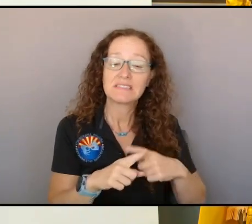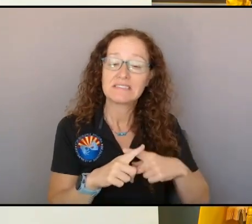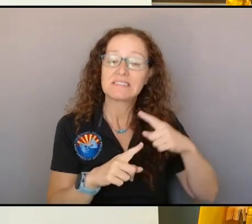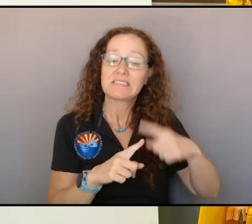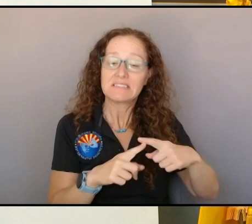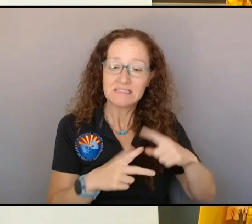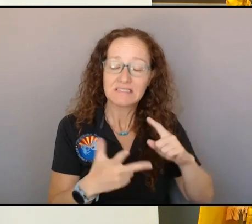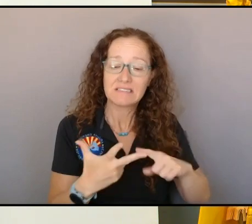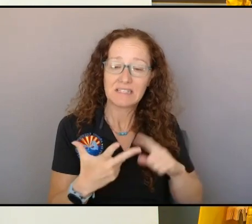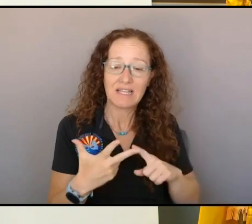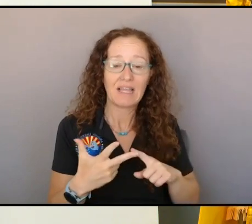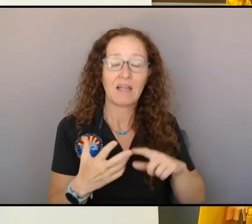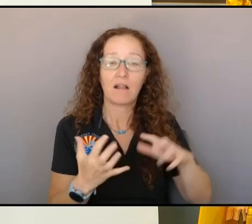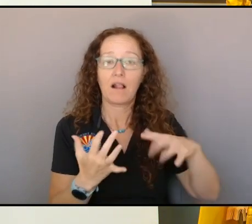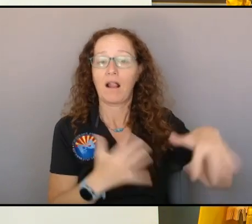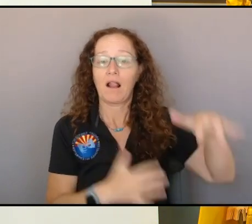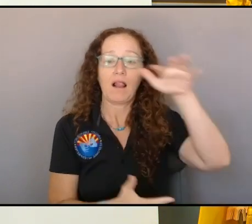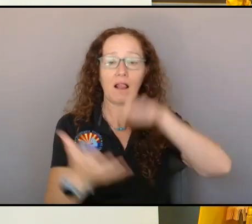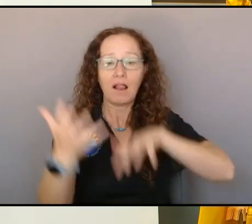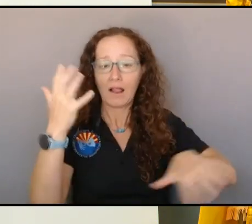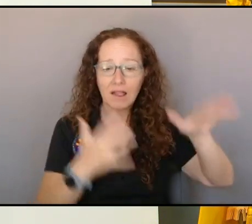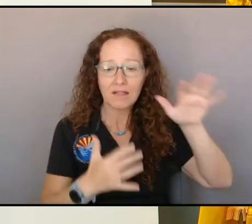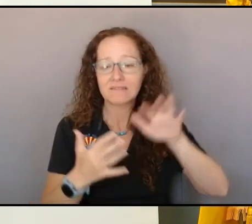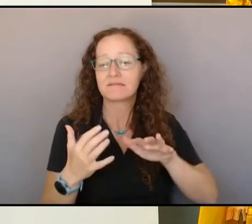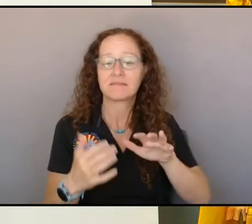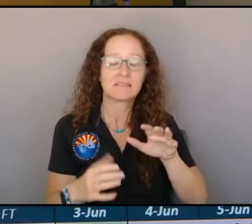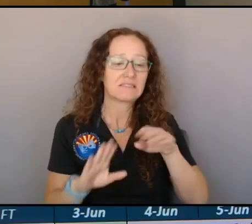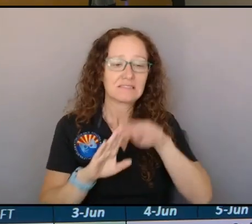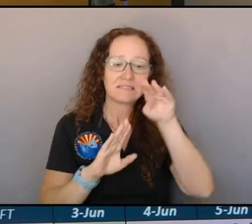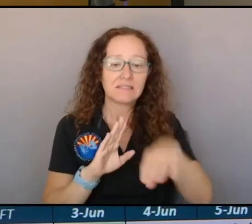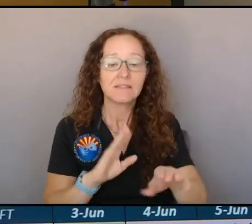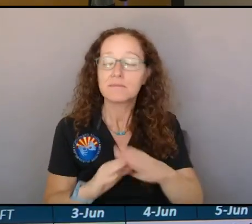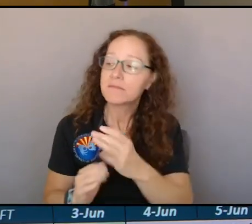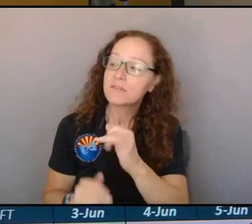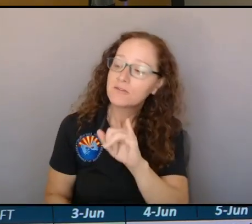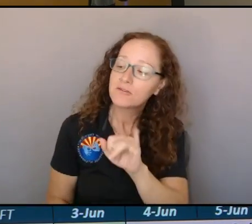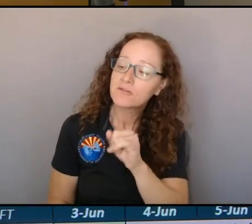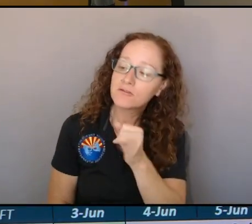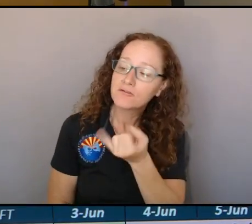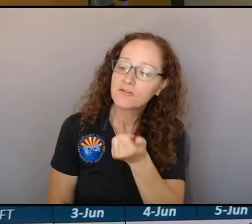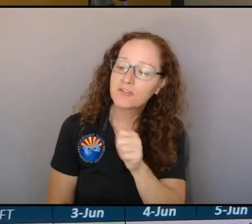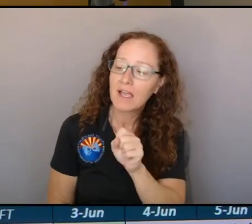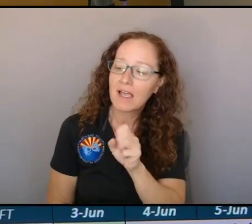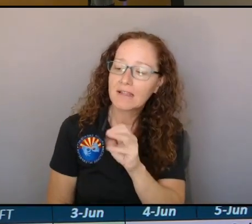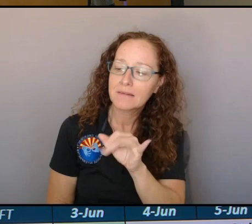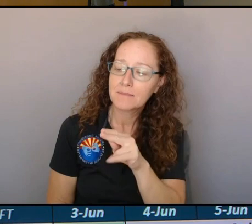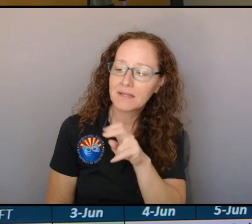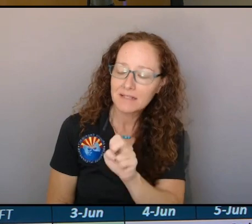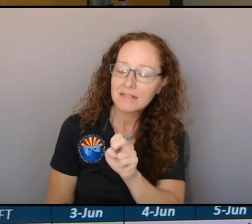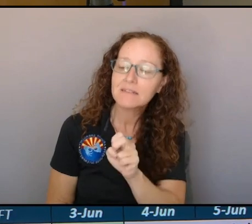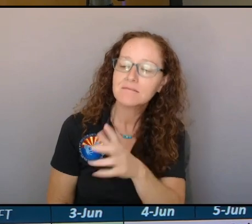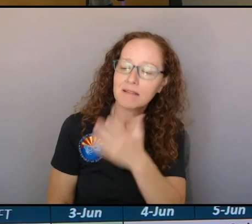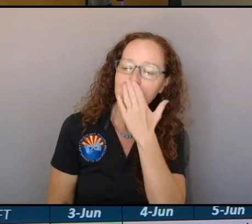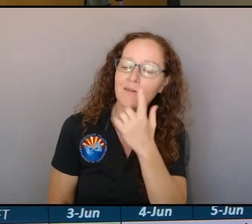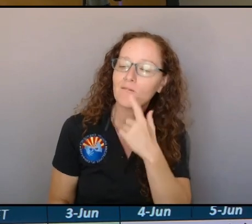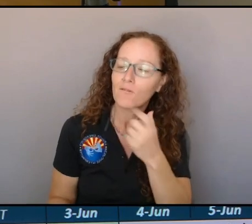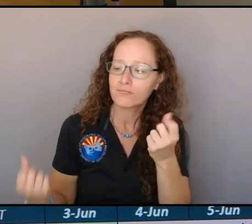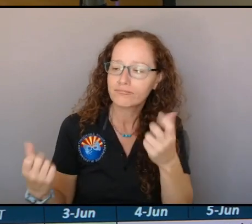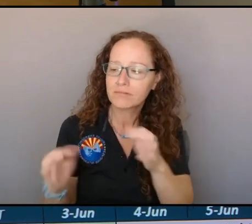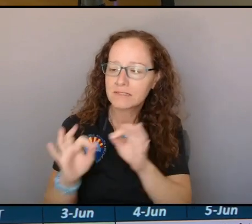corner, I want to thank you for the ASL today. And then this is a look at your weather for the next six days on the